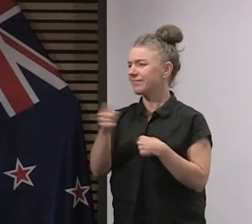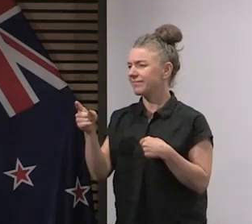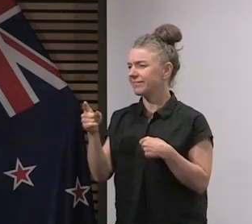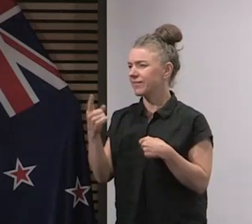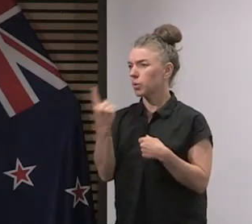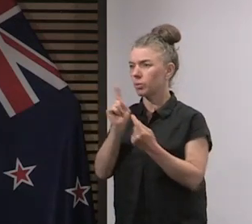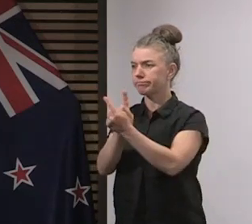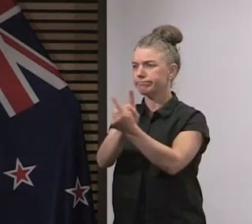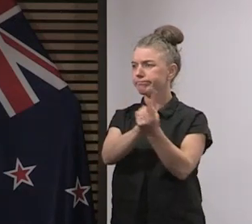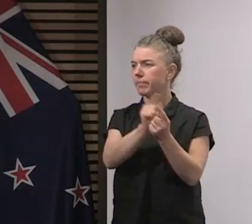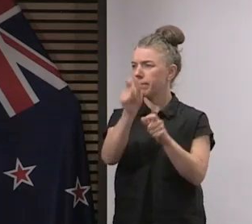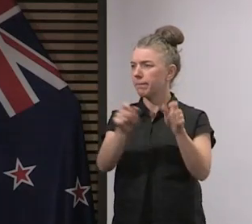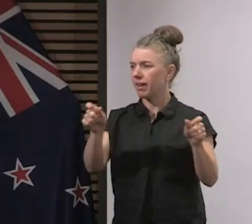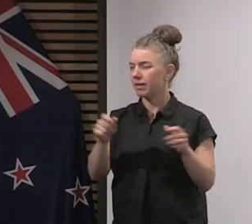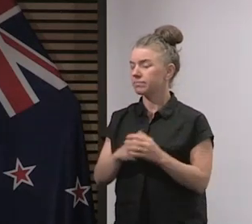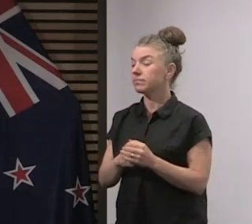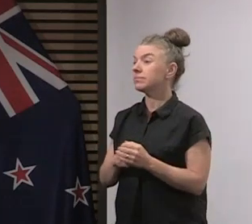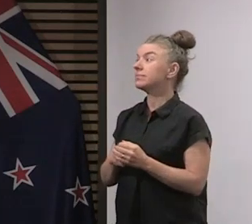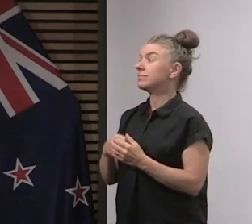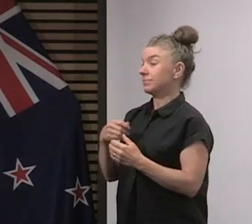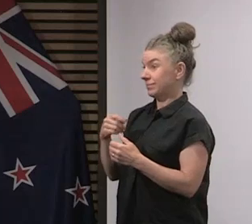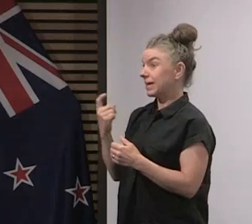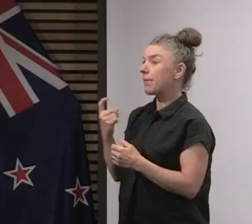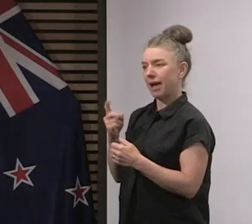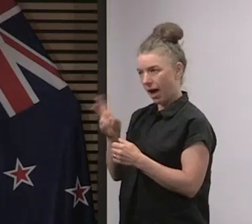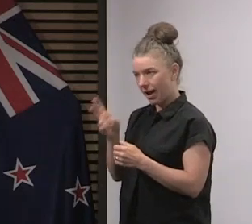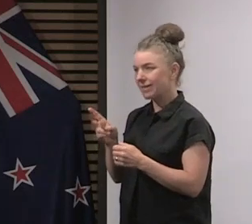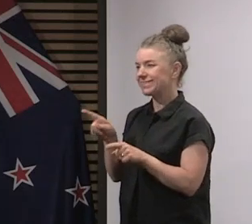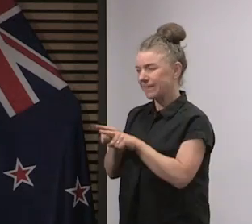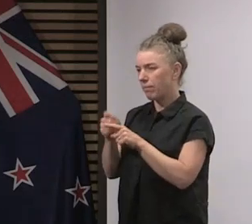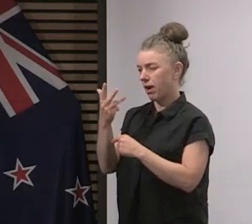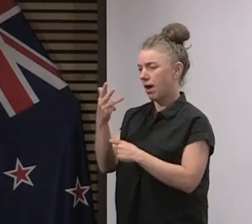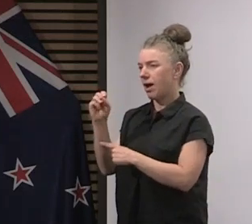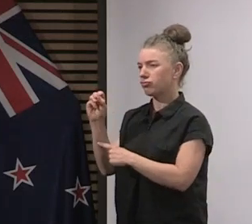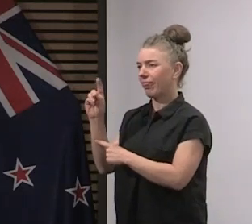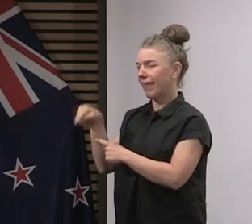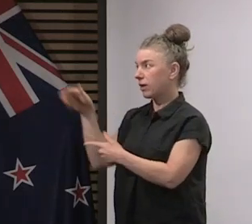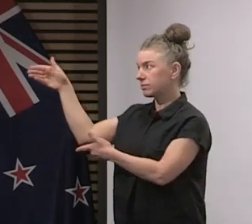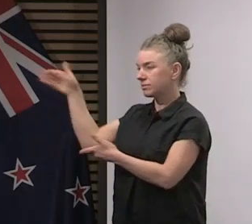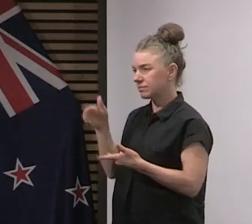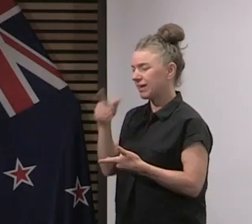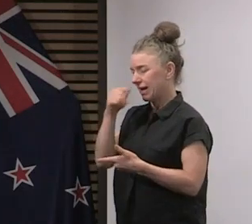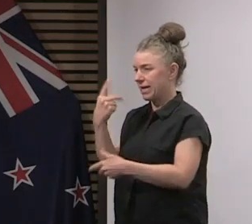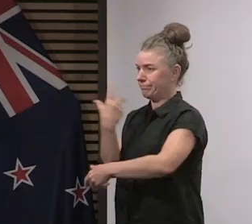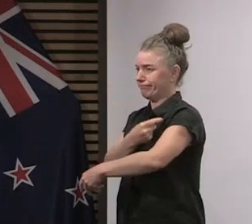into health care and other essential front-line workers to that and now we have the equivalent amount of vaccine